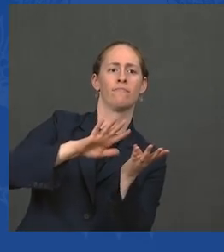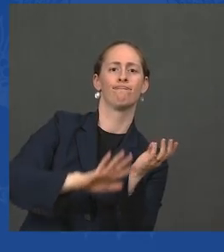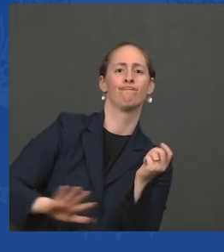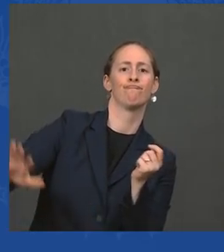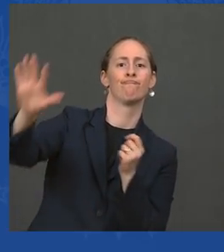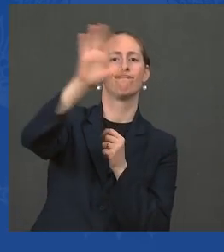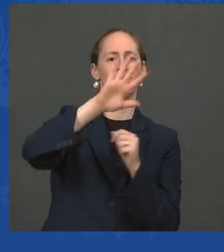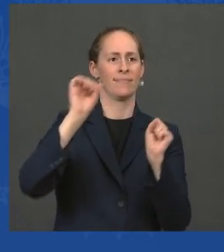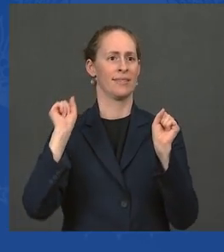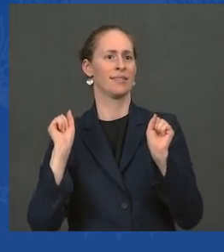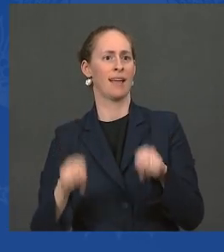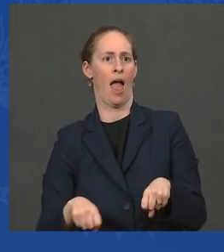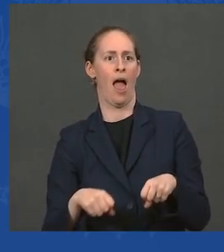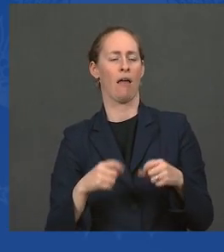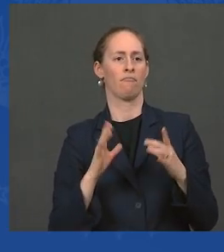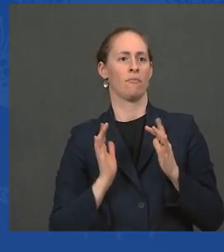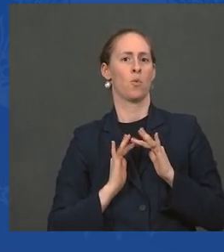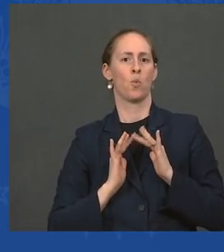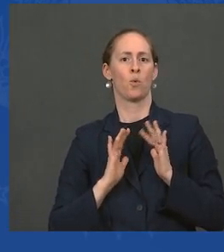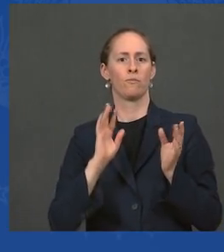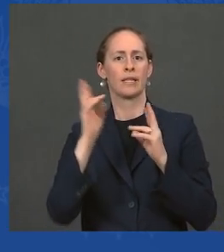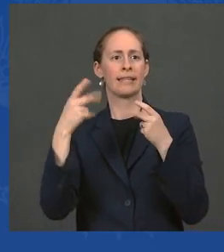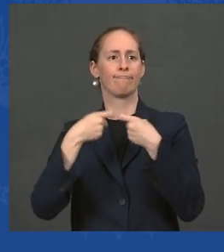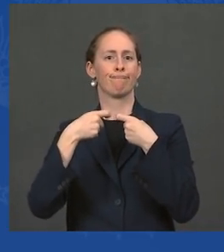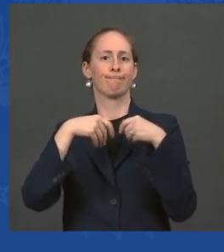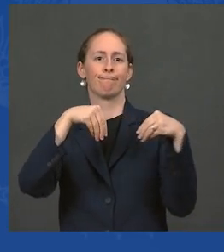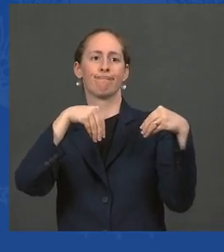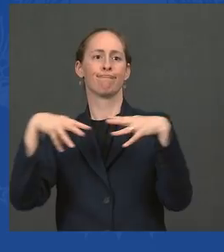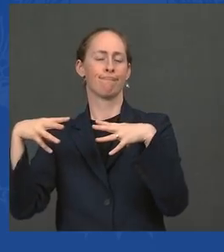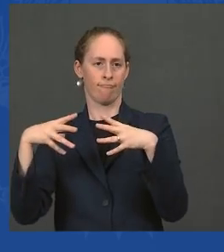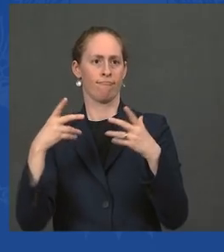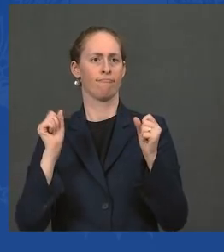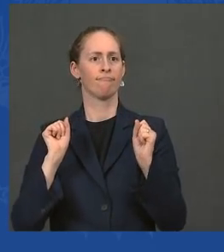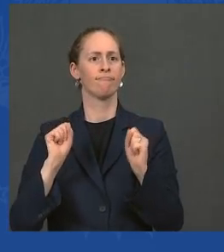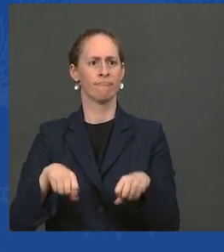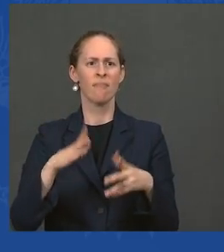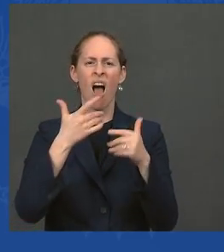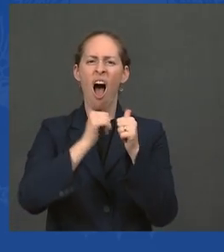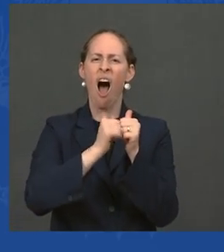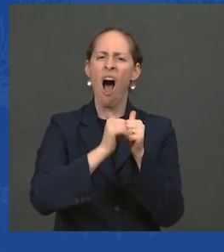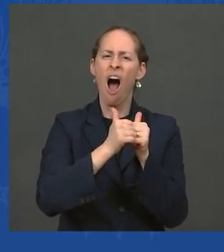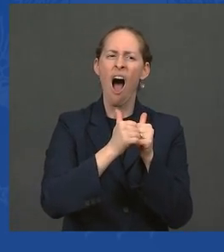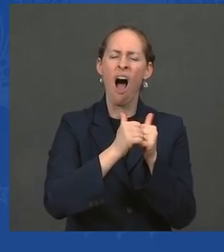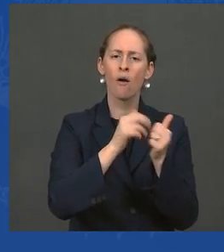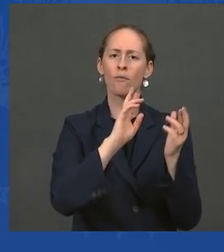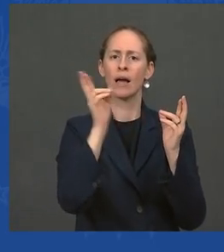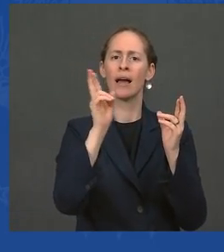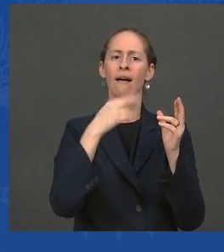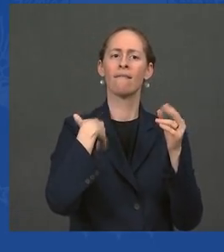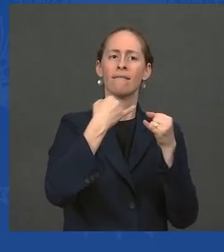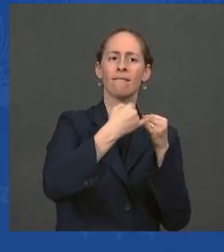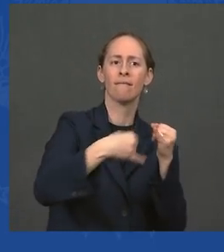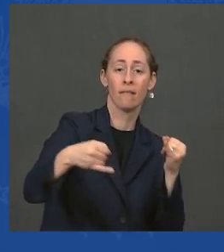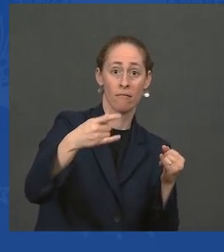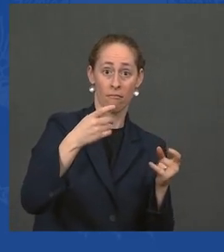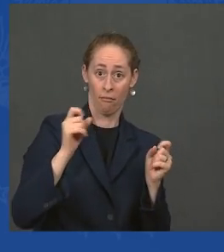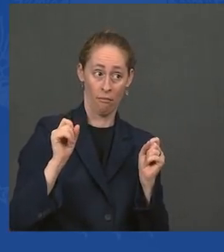But guess what? How do you transmit it? What lines do you put it over? Do we have the capacity to do that? We have the engineering capacity,